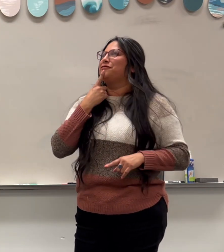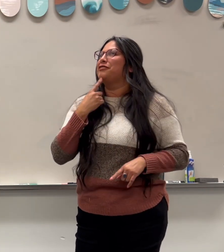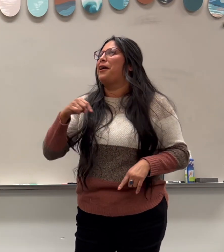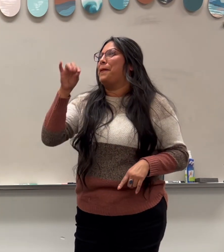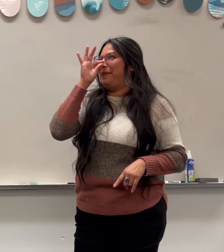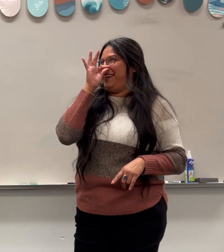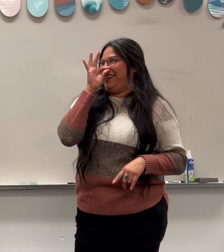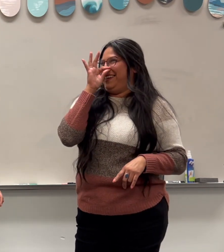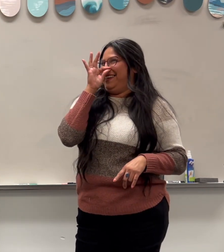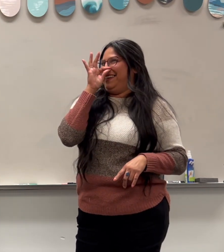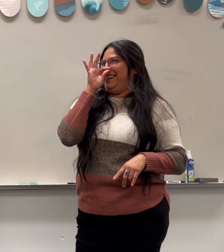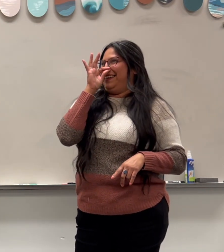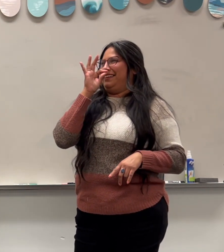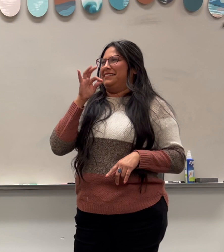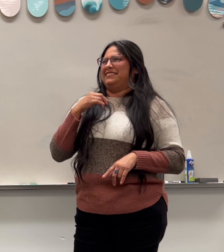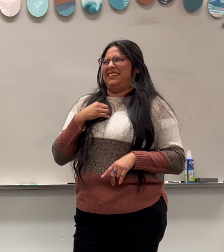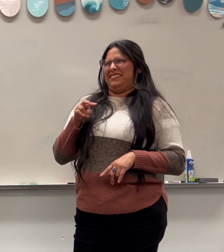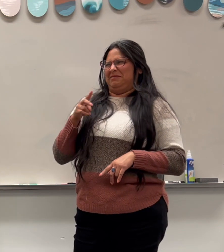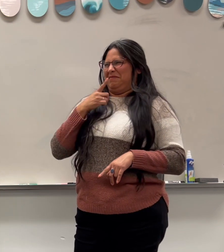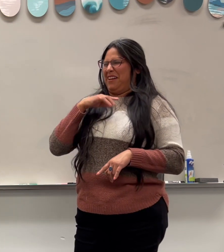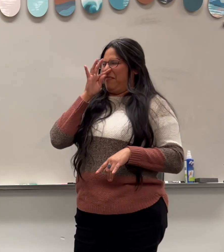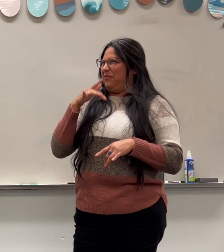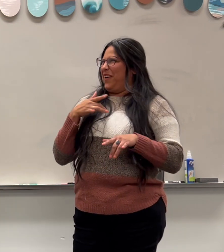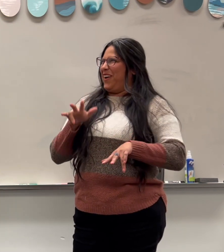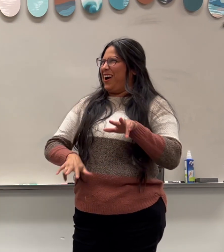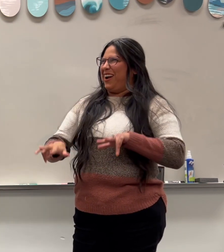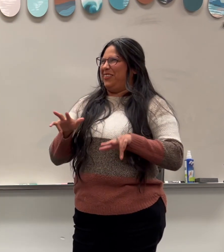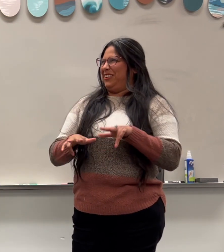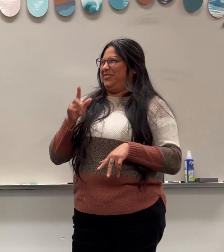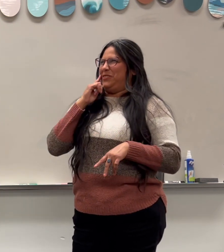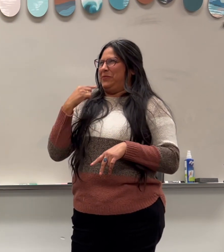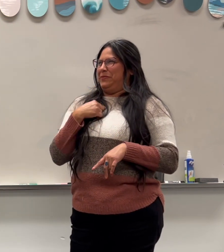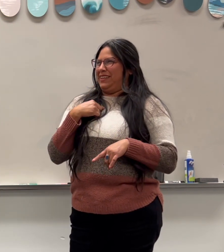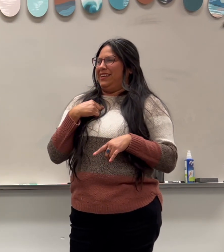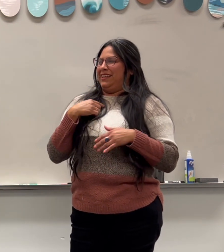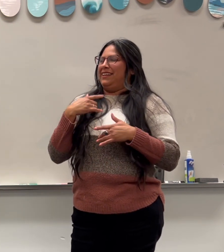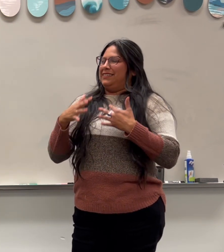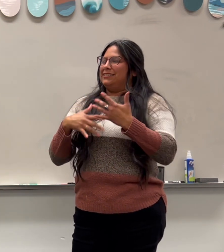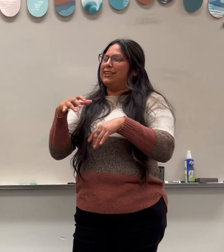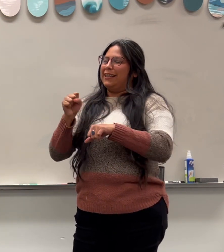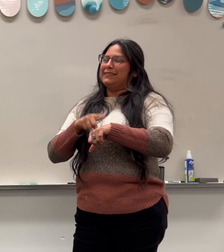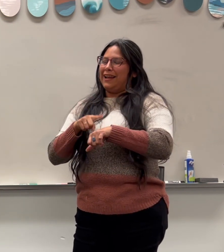and it's very different here they sign red and the same sign for Fox which together means strawberry